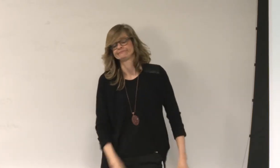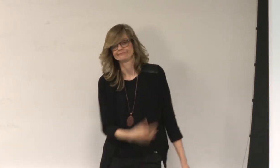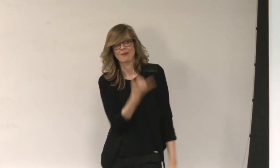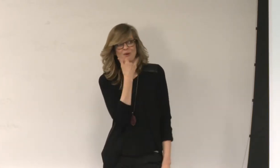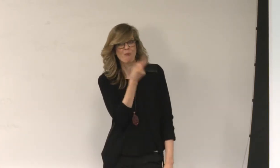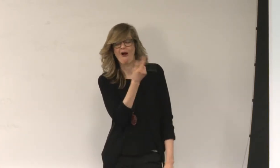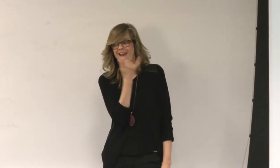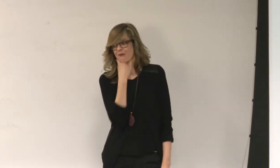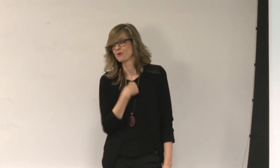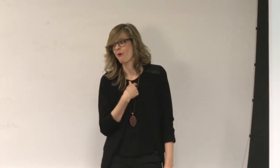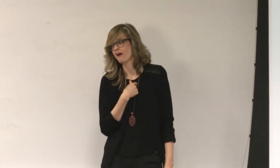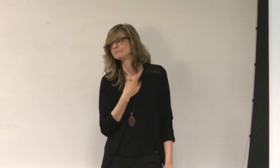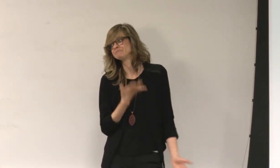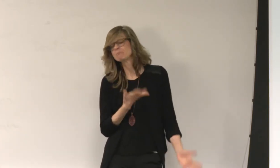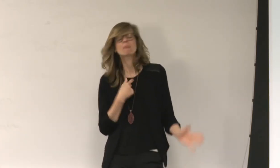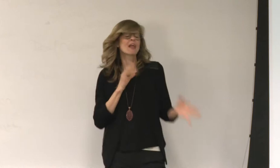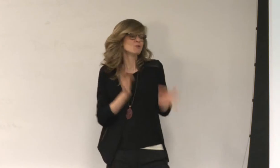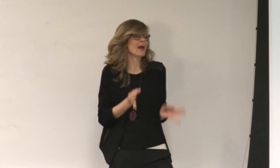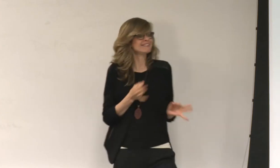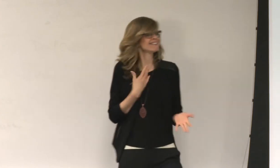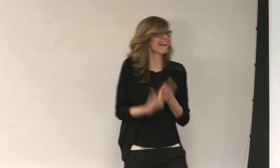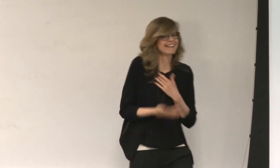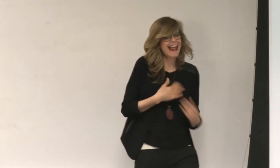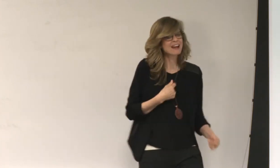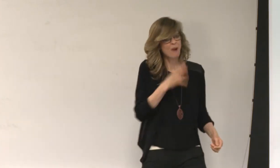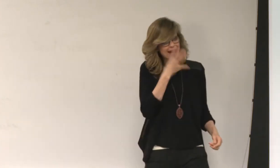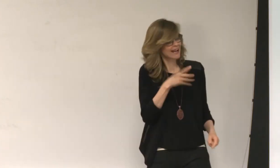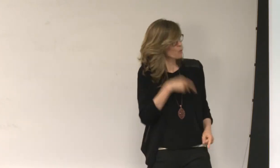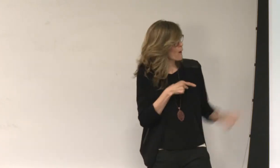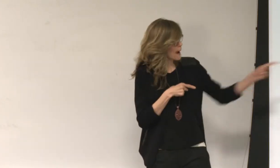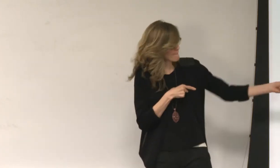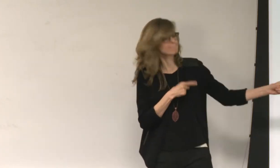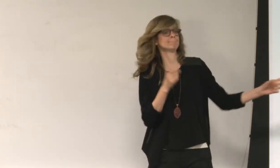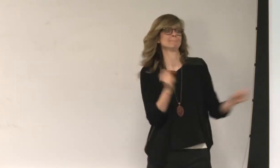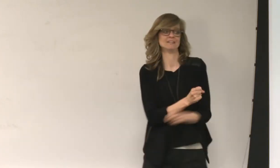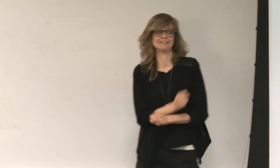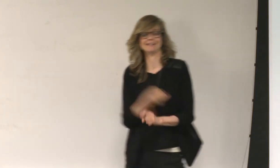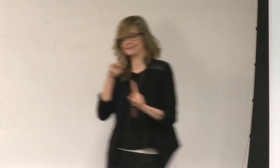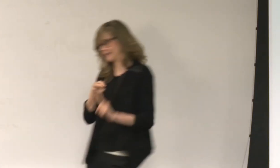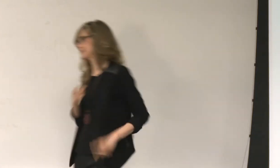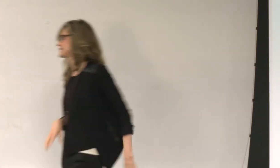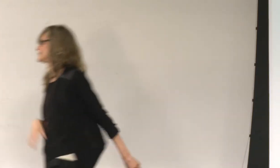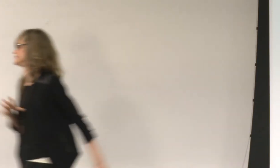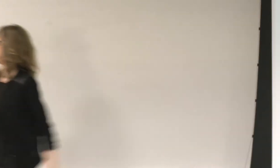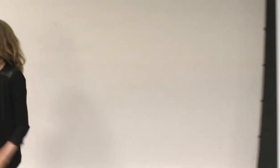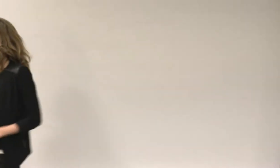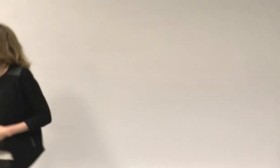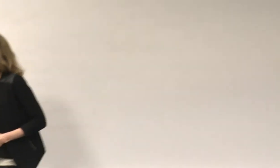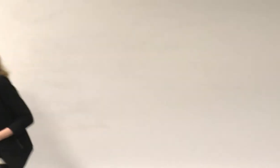AND THEY WERE WRONG, BUT THAT'S WHAT THEY TOLD ME AT THE TIME. SO, LUCKILY, I IGNORED THAT ADVICE AND PURSUED STATISTICS.